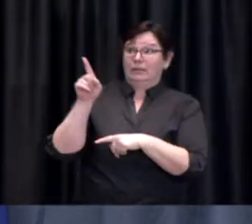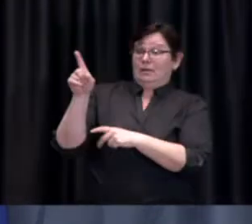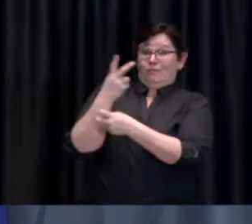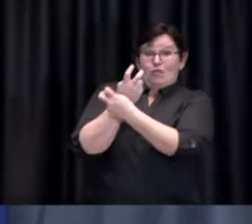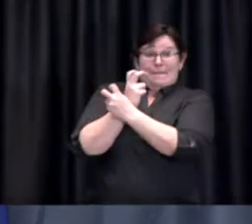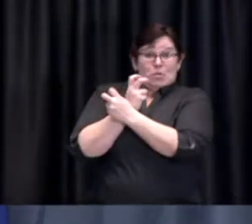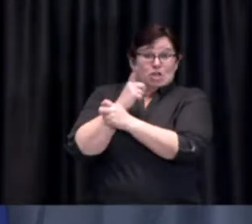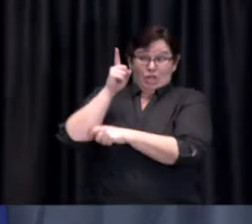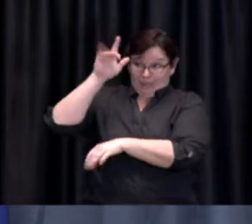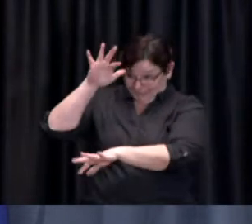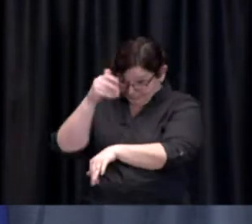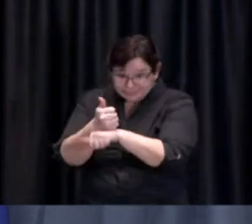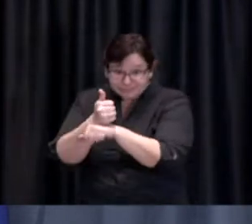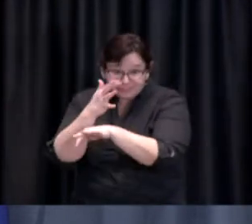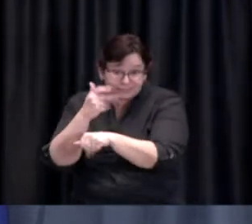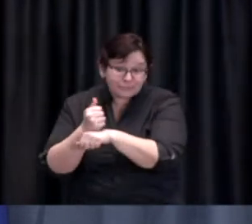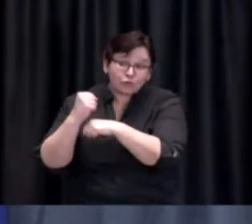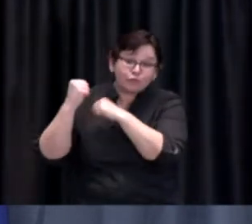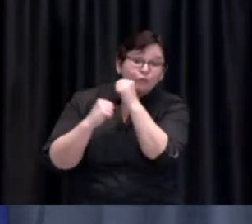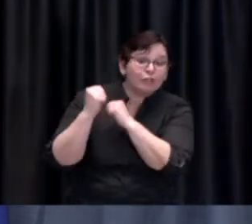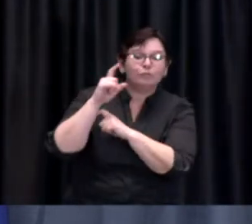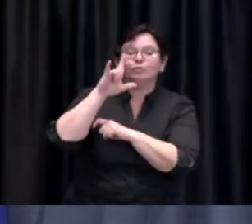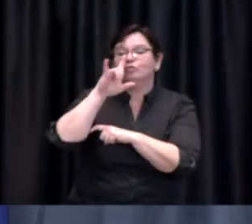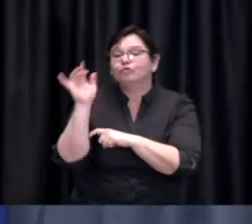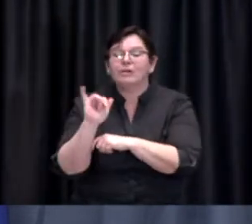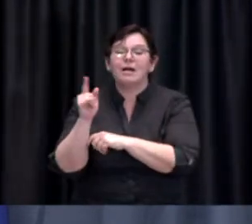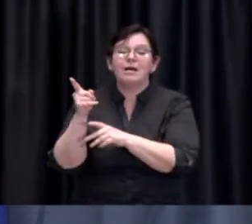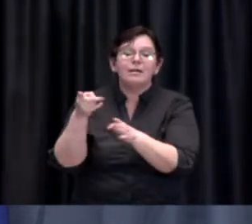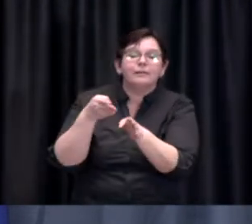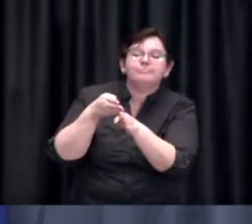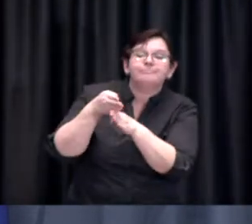Professional sporting events are also not included in this decision